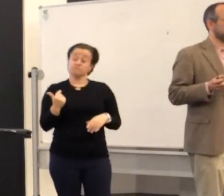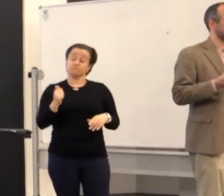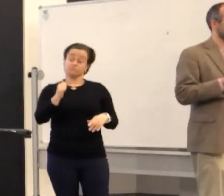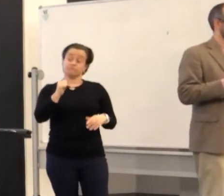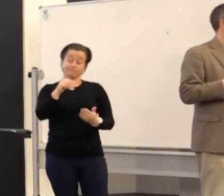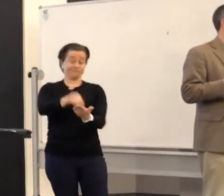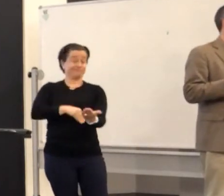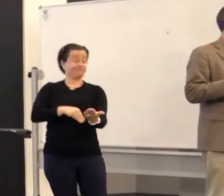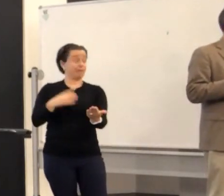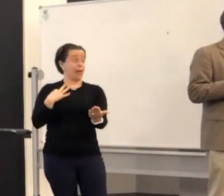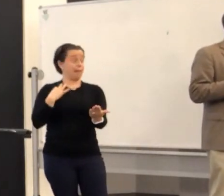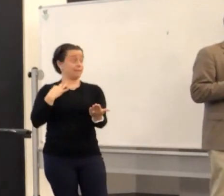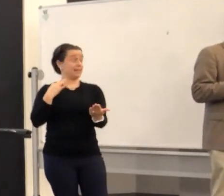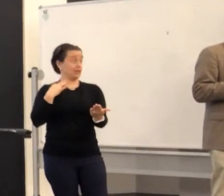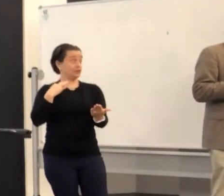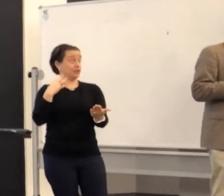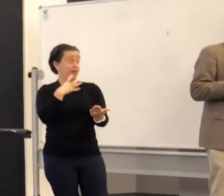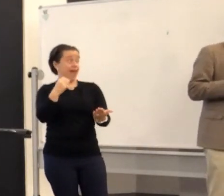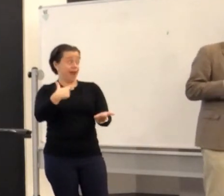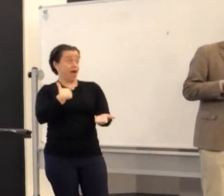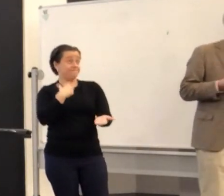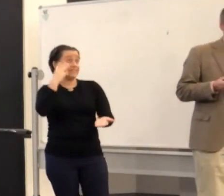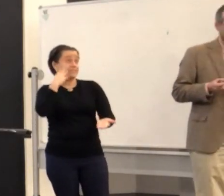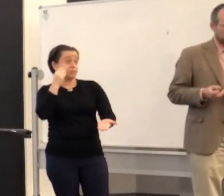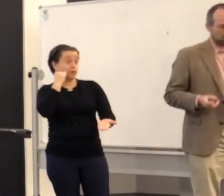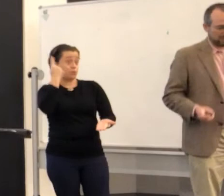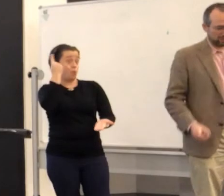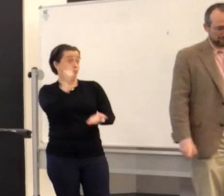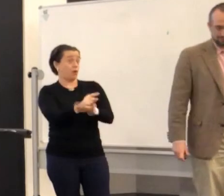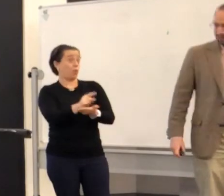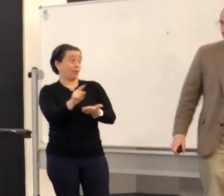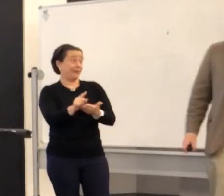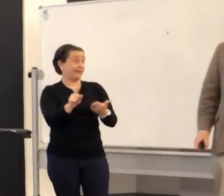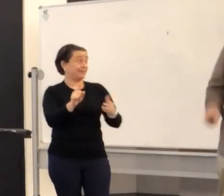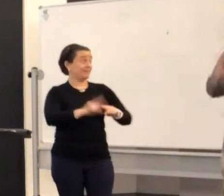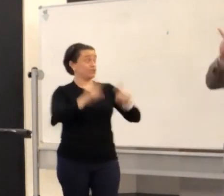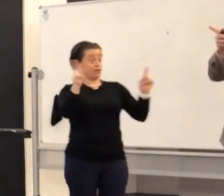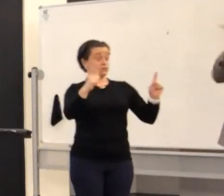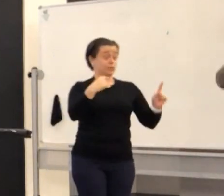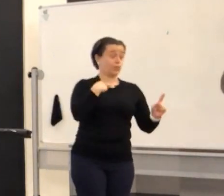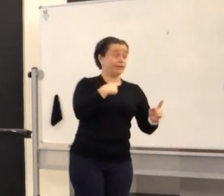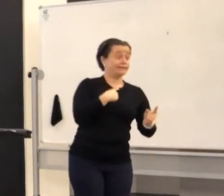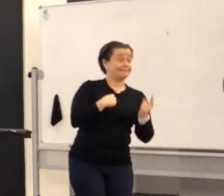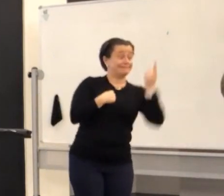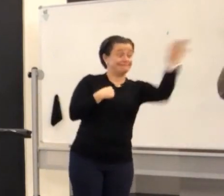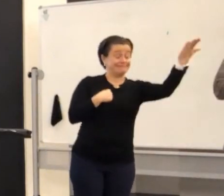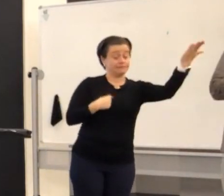as little as a week difference in the filing date, and that's incredible. So, to come back to the question